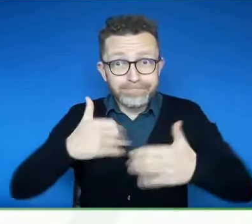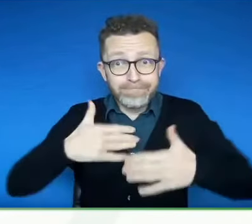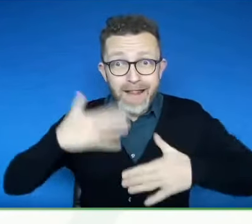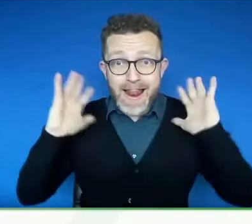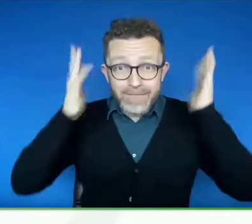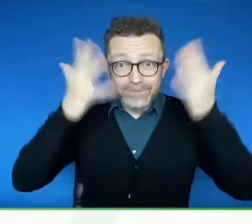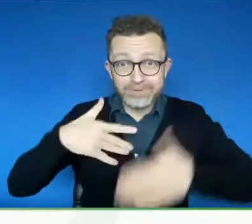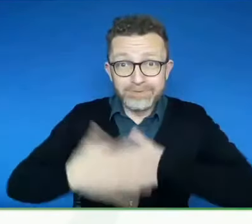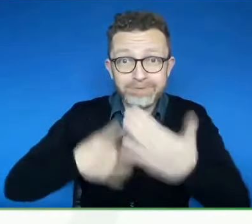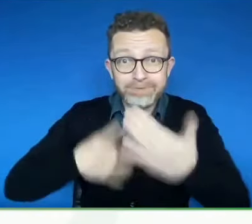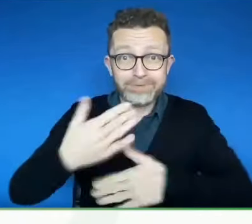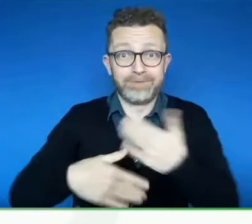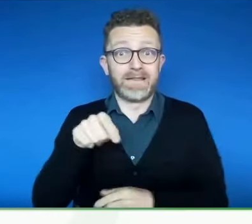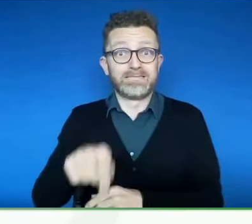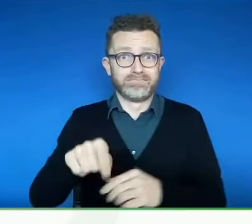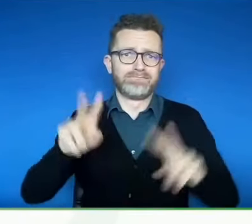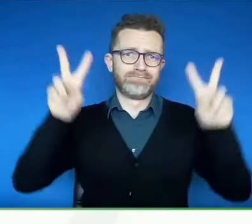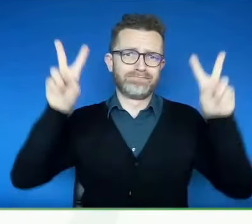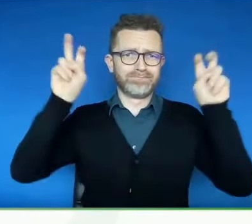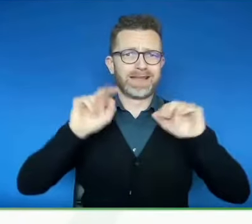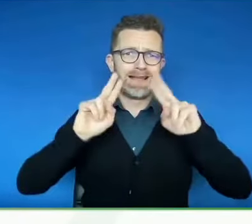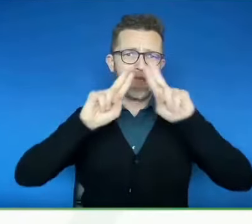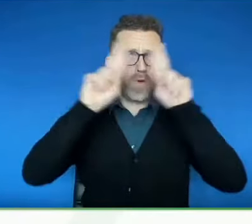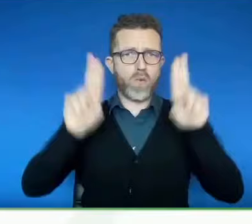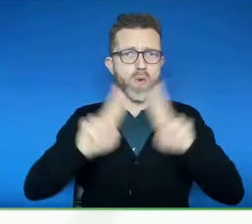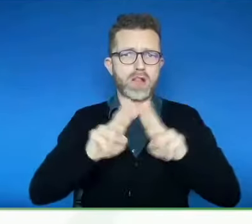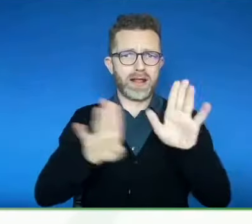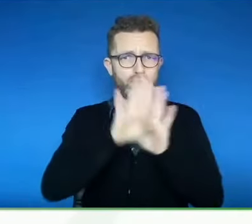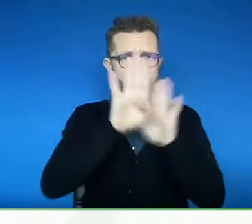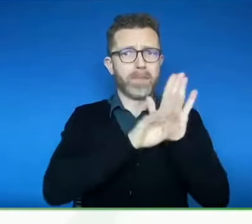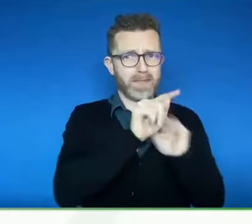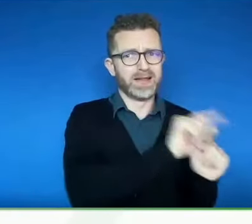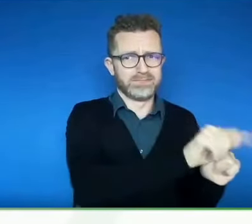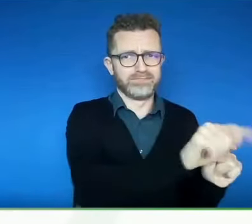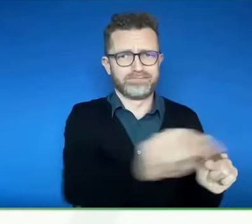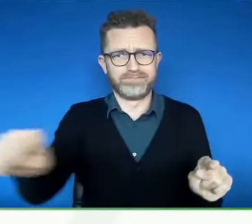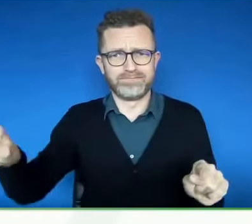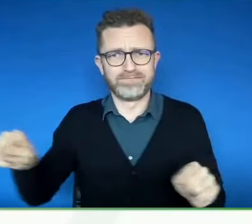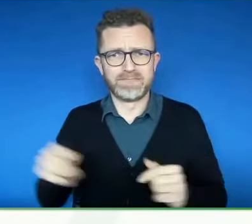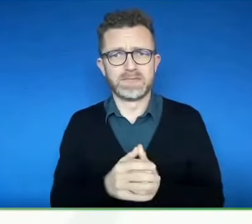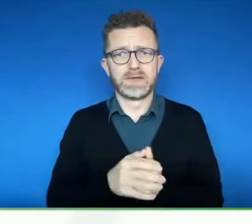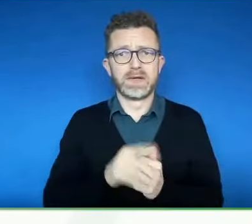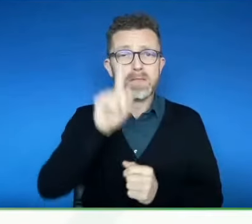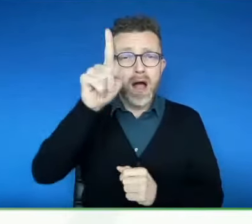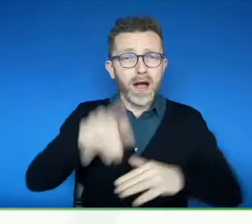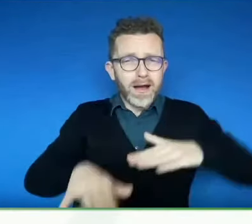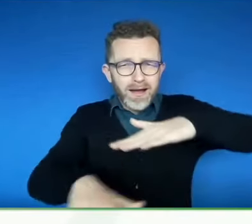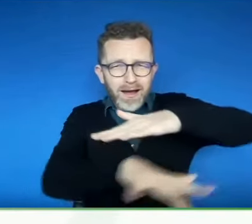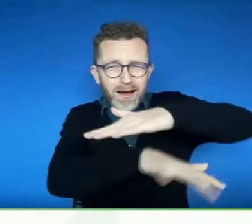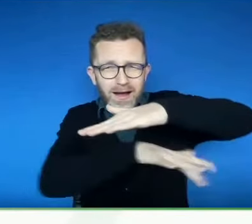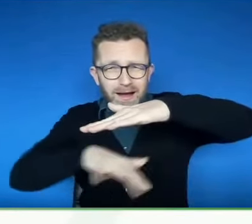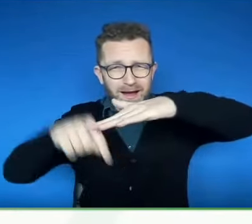making decisions, and the systems themselves that they are built around, are inherently discriminatory.